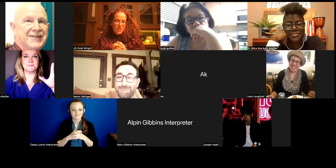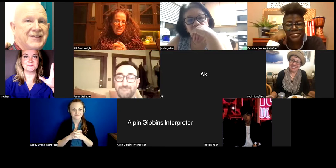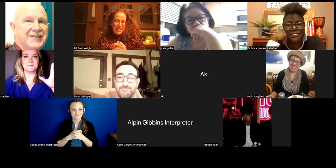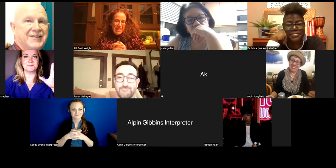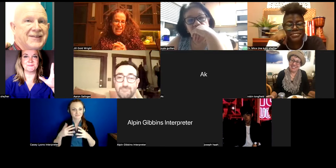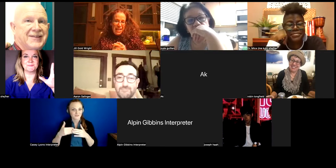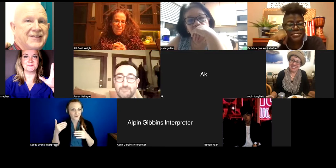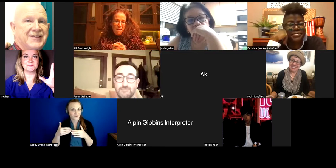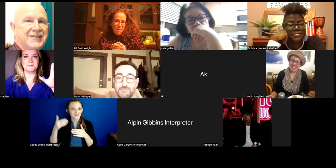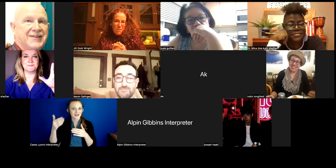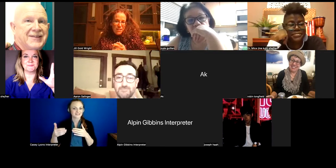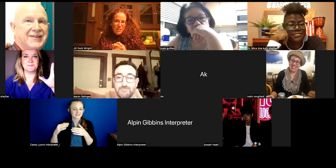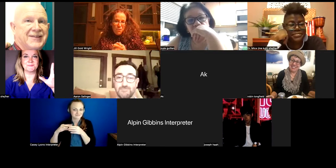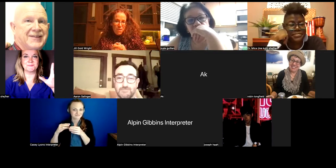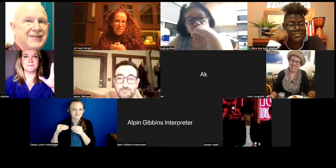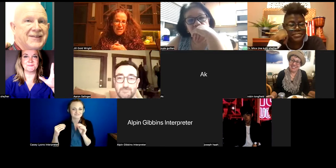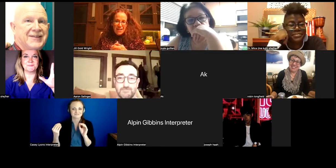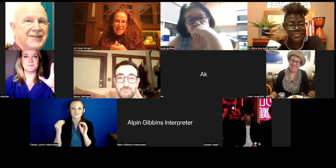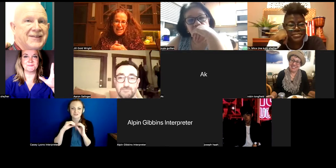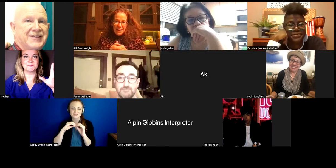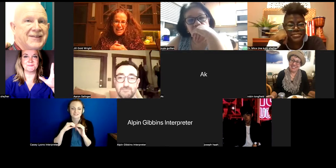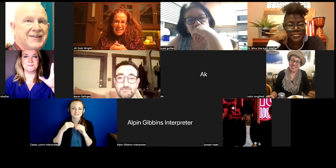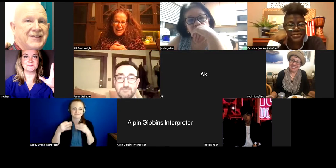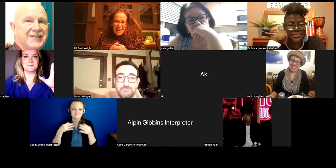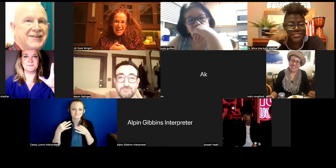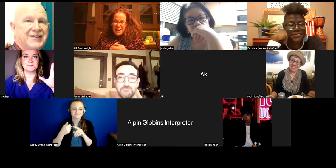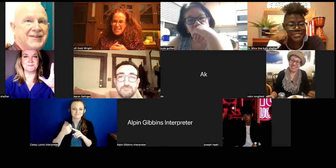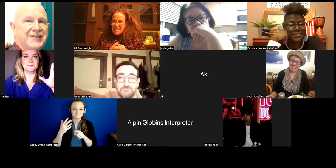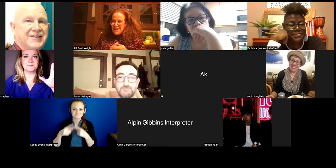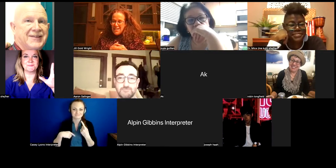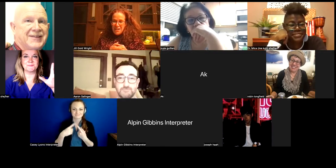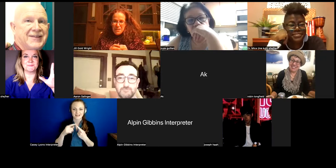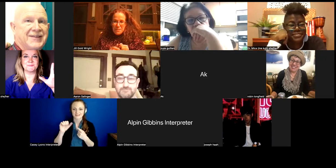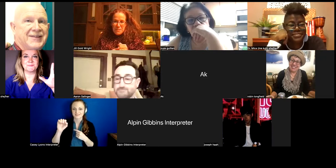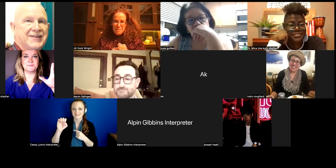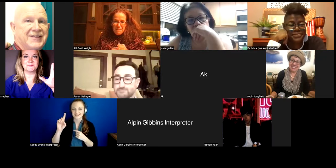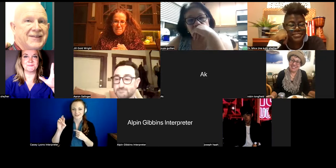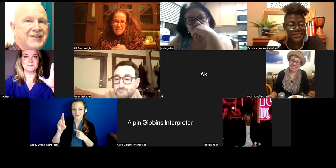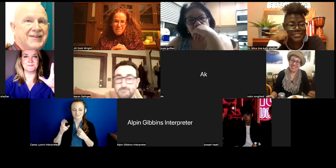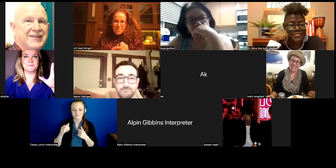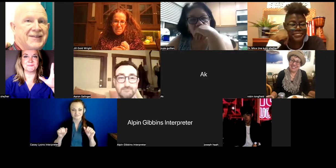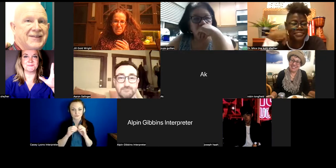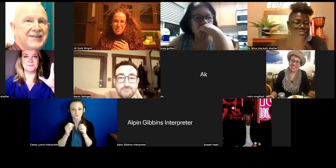just a little bit more scoop on that on the Satyr.